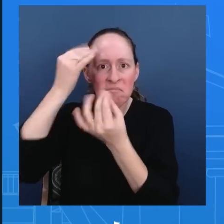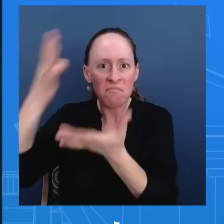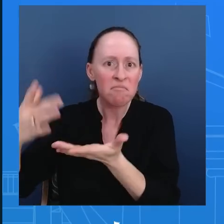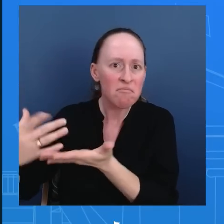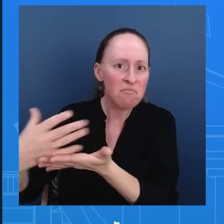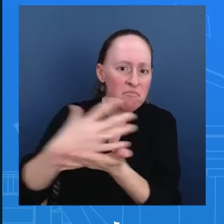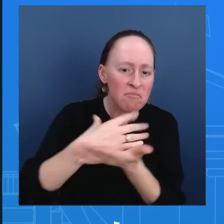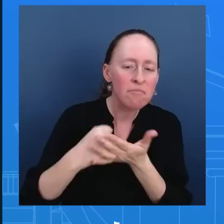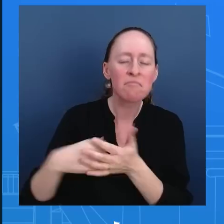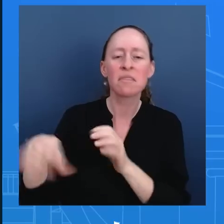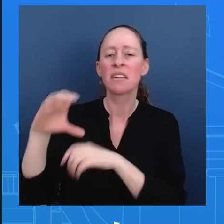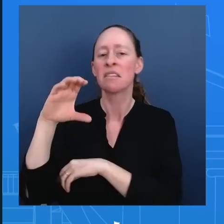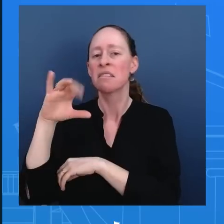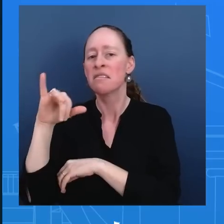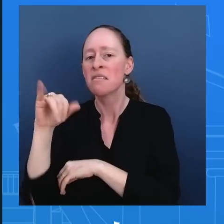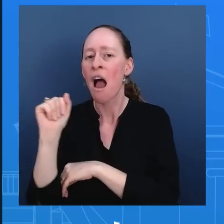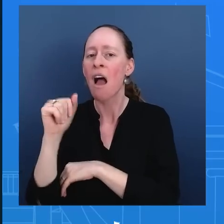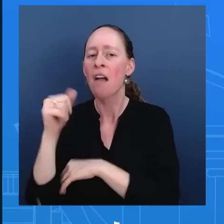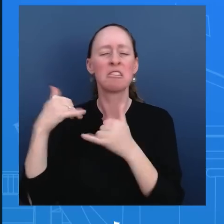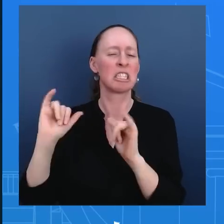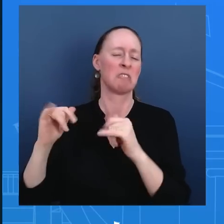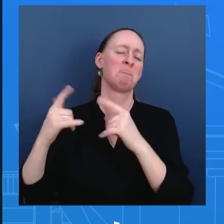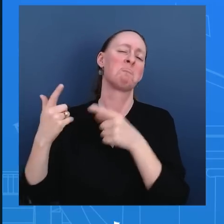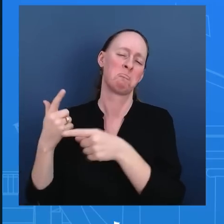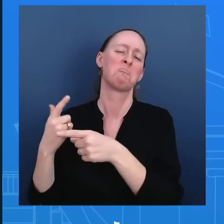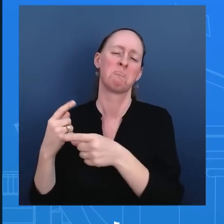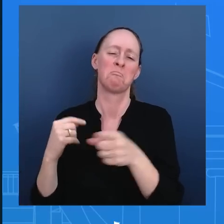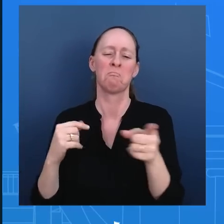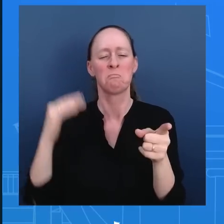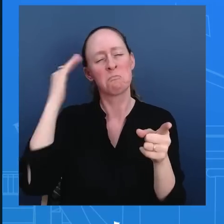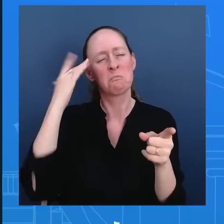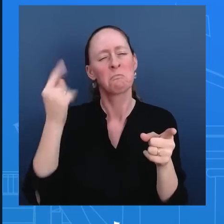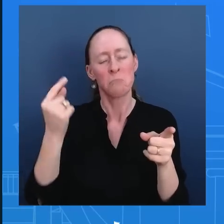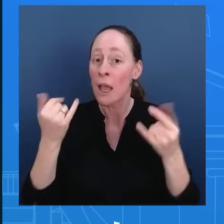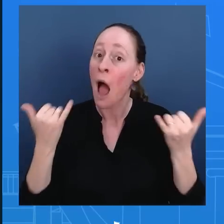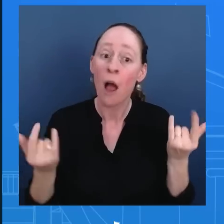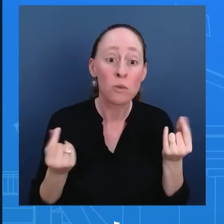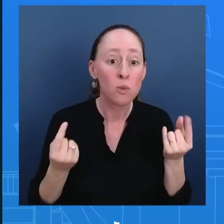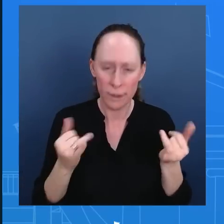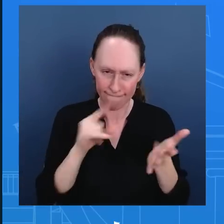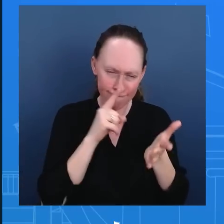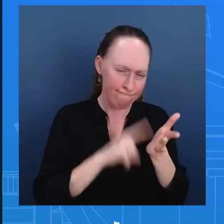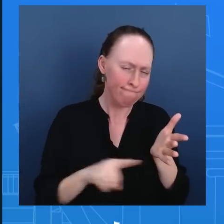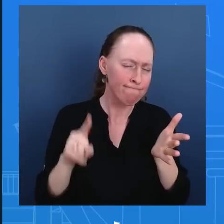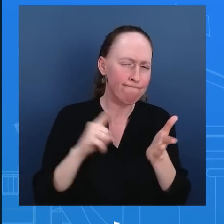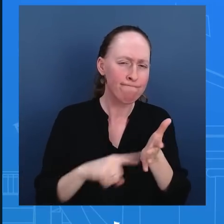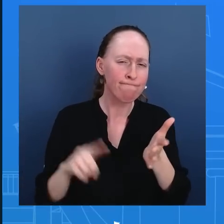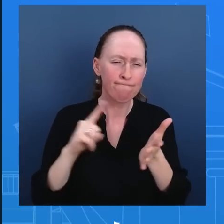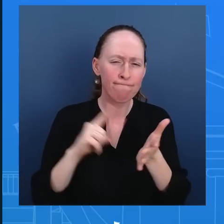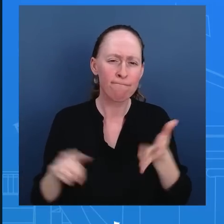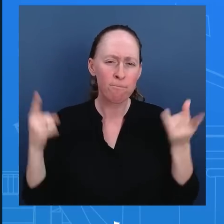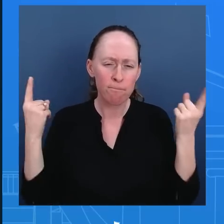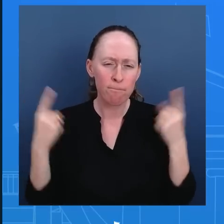investigation being done by the appropriate parties. And I’m not going to get into it. I’m not going to get into it. The Press: Since -- Ms. Jean-Pierre: Are we concerned?